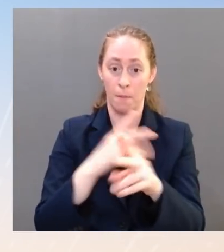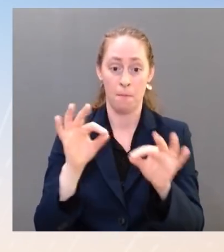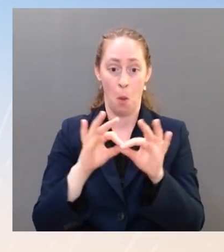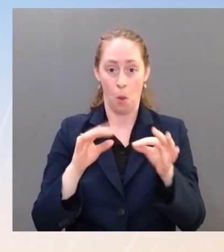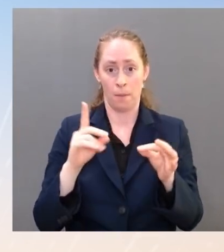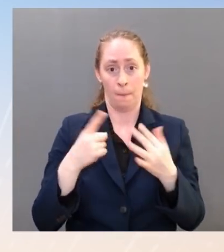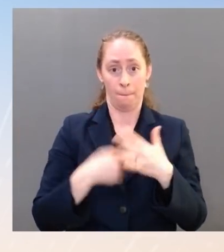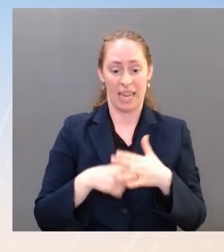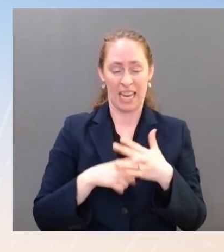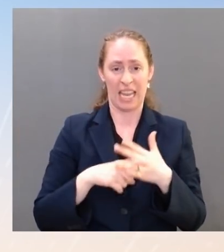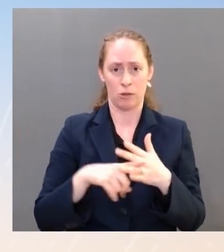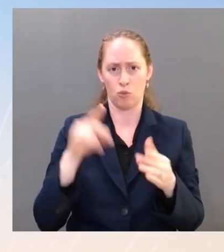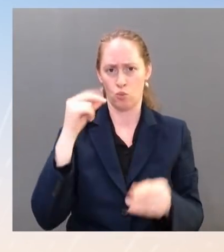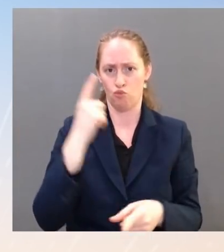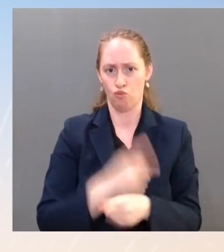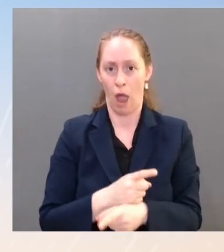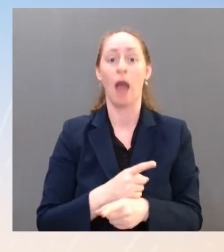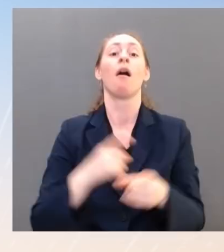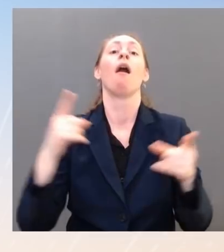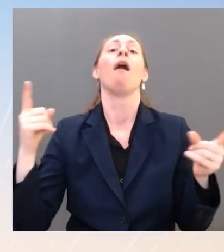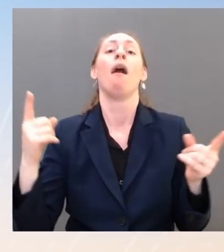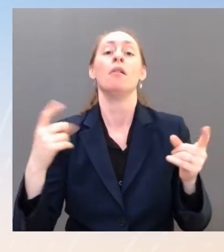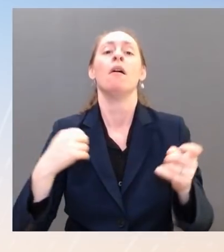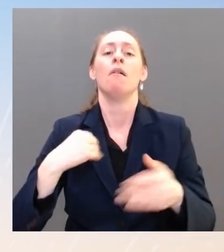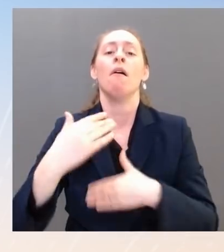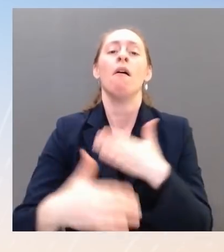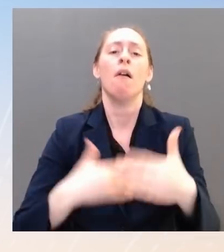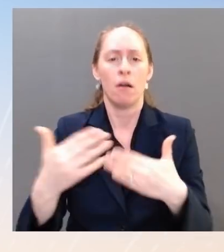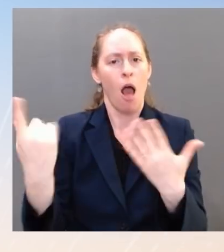open books and transparency and that we deliver the results where we're supposed to.